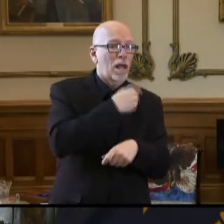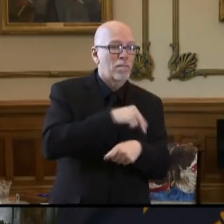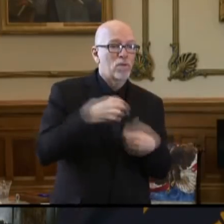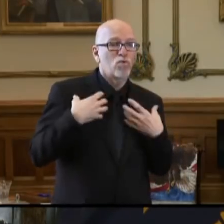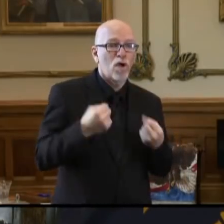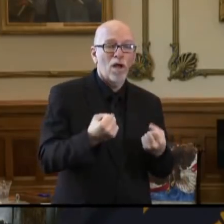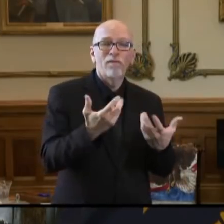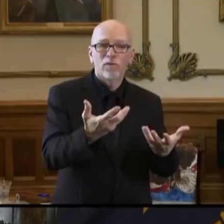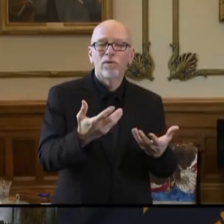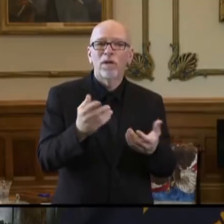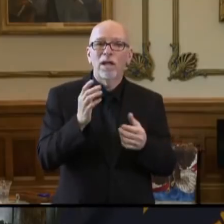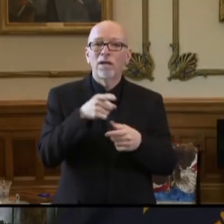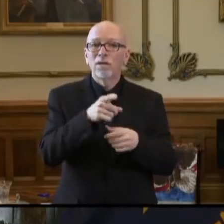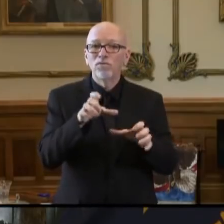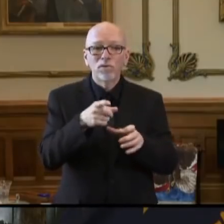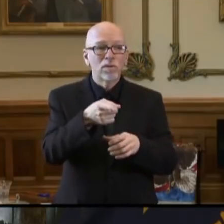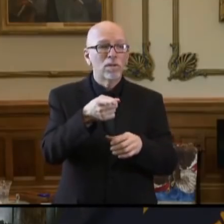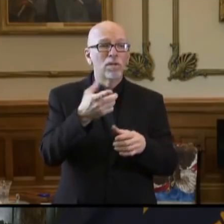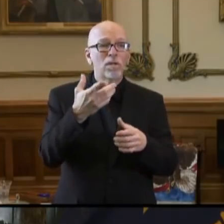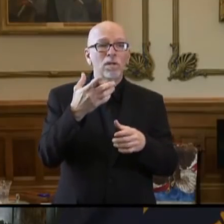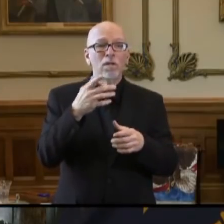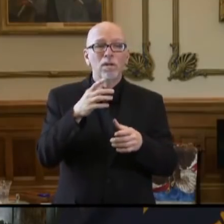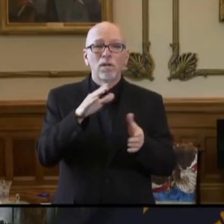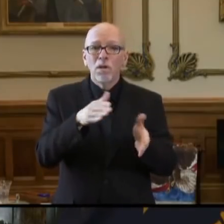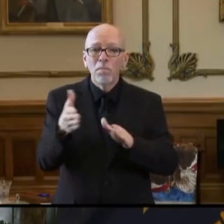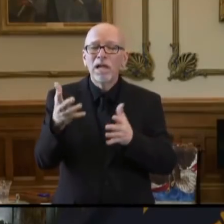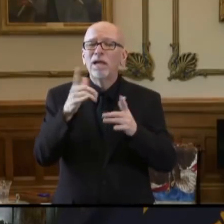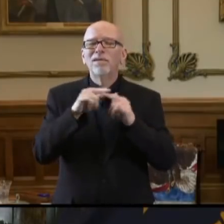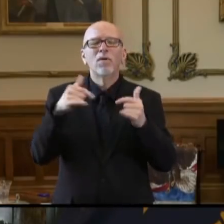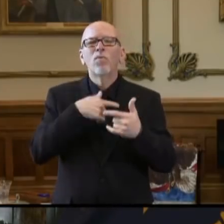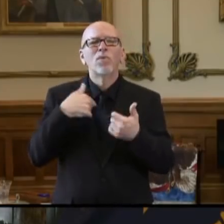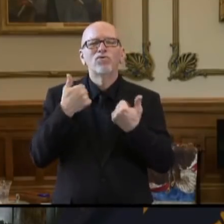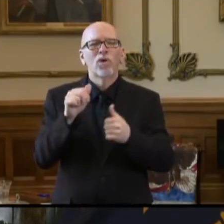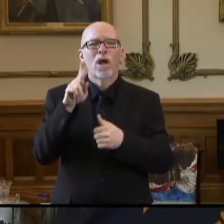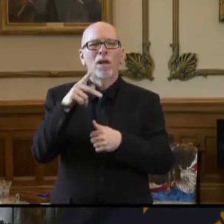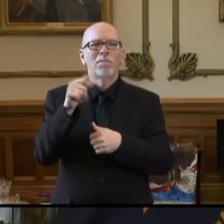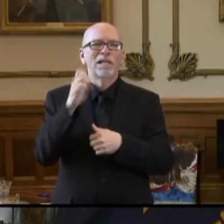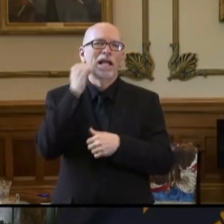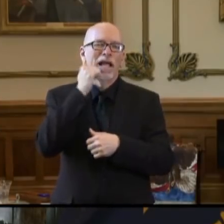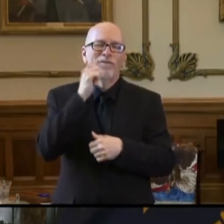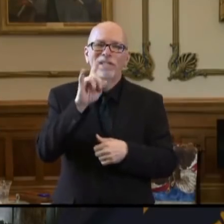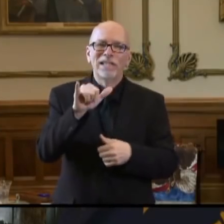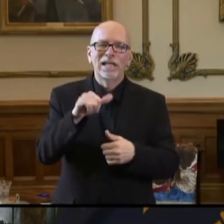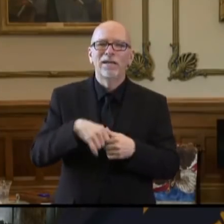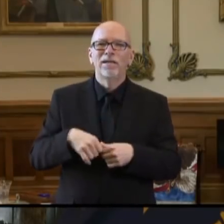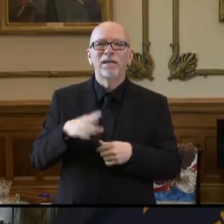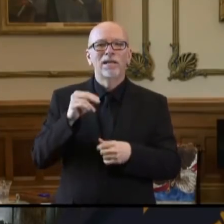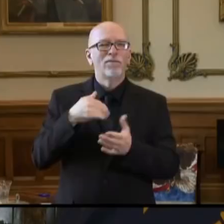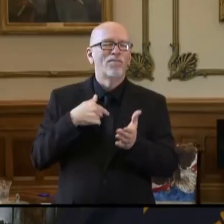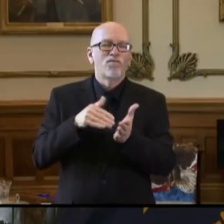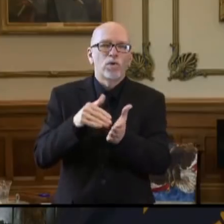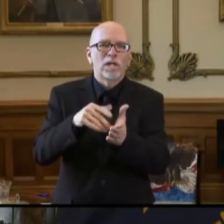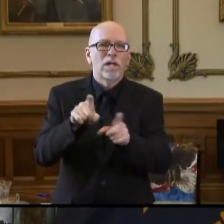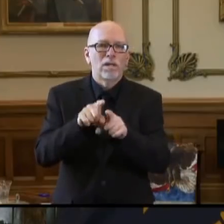IT'S A WAY FOR US TO BE ABLE TO COLLECT MORE DATA ABOUT INDIVIDUALS THAT HAVE BEEN VERY ILL IN THE HOSPITAL AND WHAT HAPPENED WITH THEM AND HOW THEY